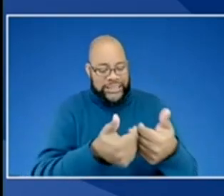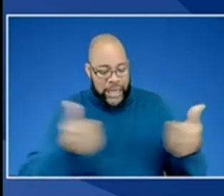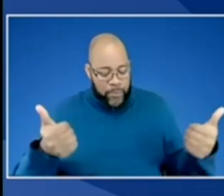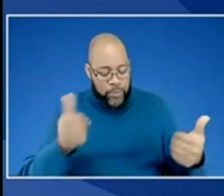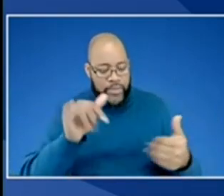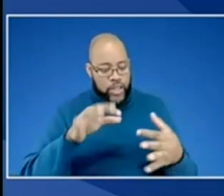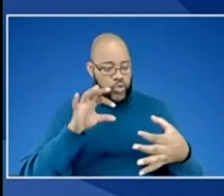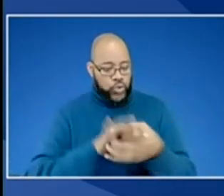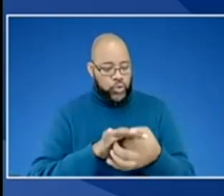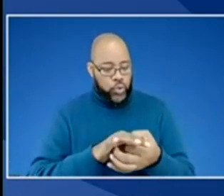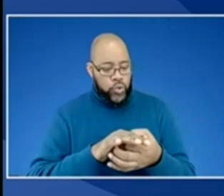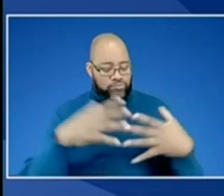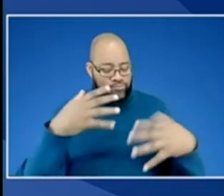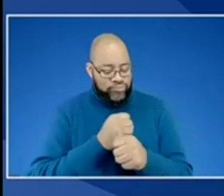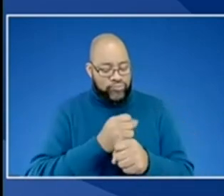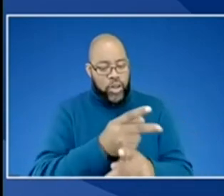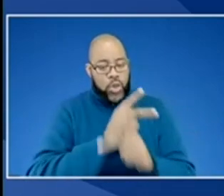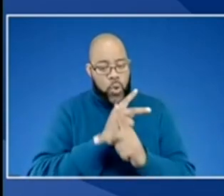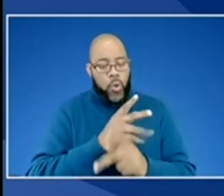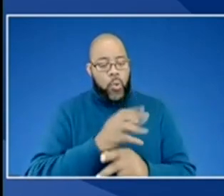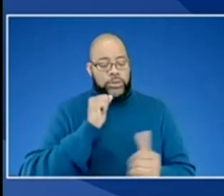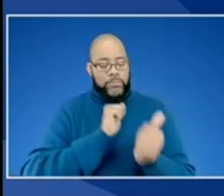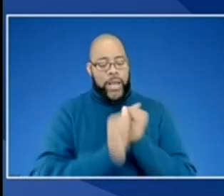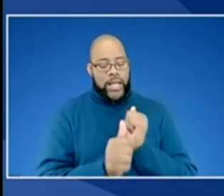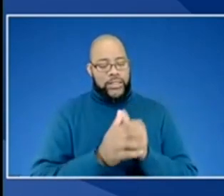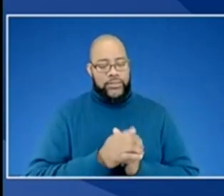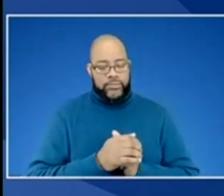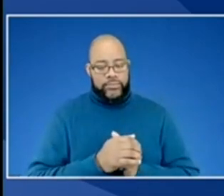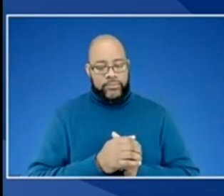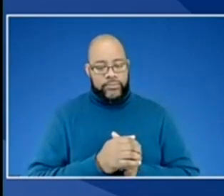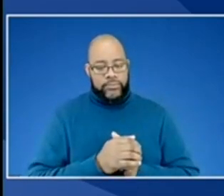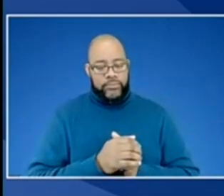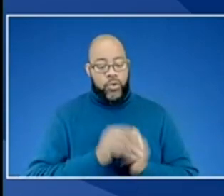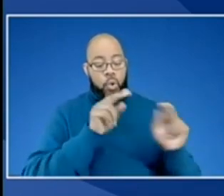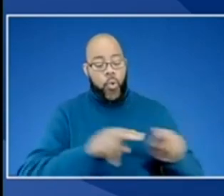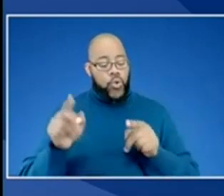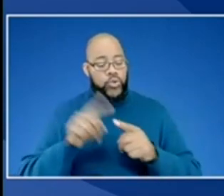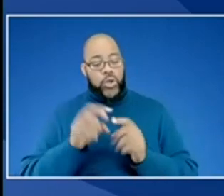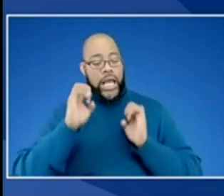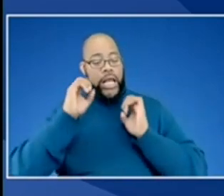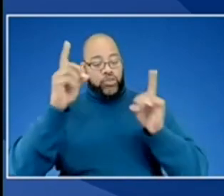consolidation loans was passed. According to the Education Department, the